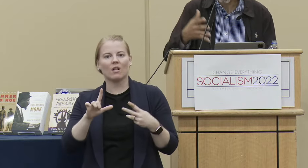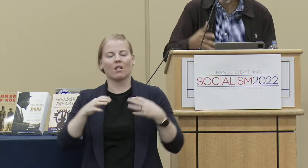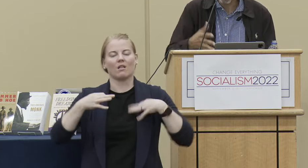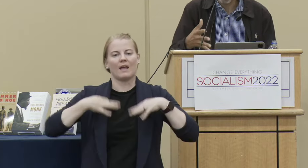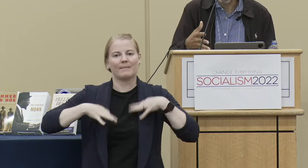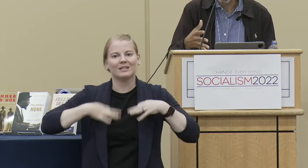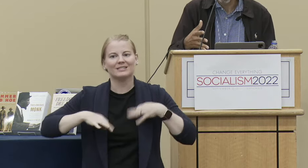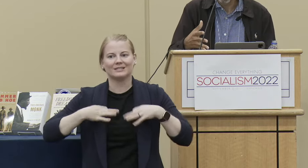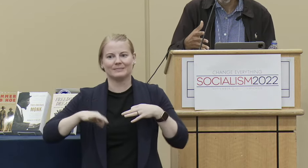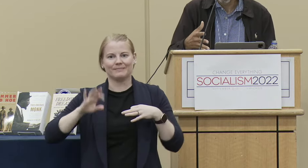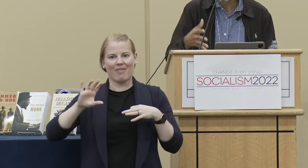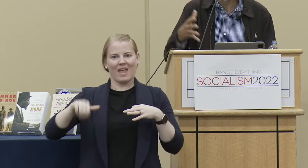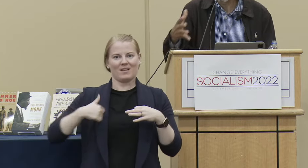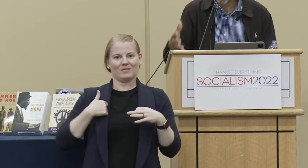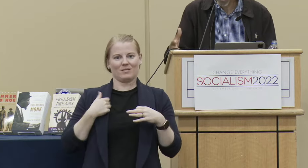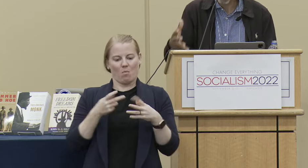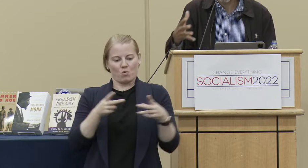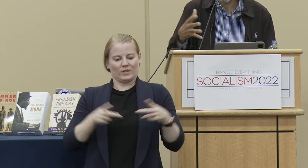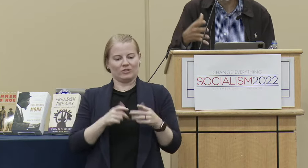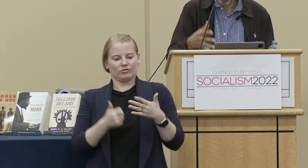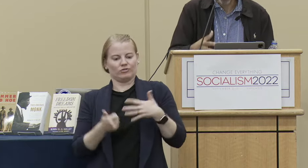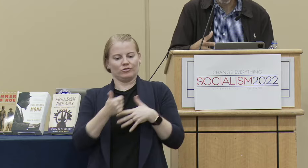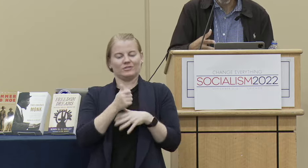is gender, and it is racial capitalism that situates us